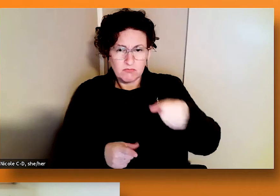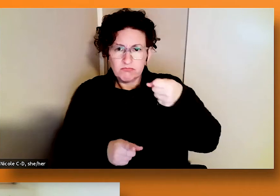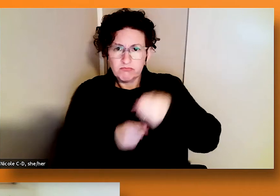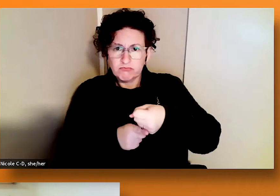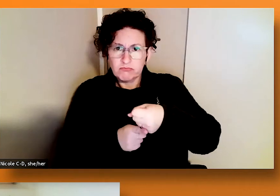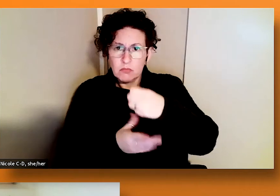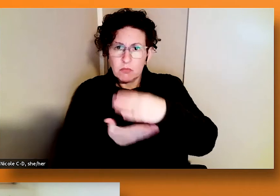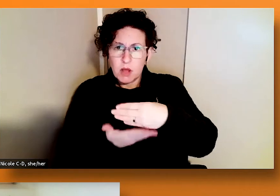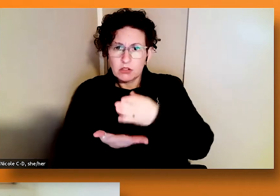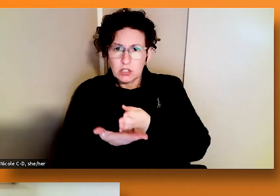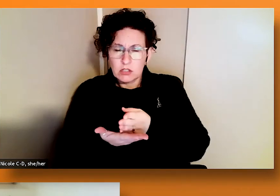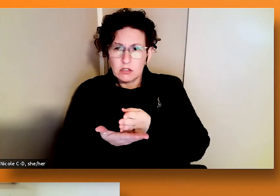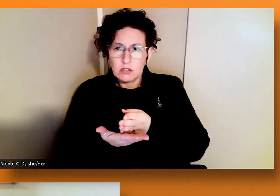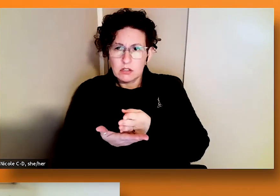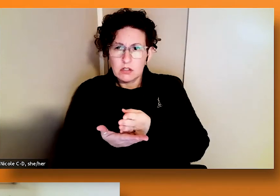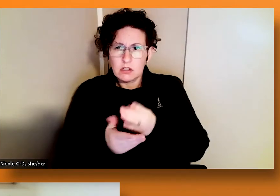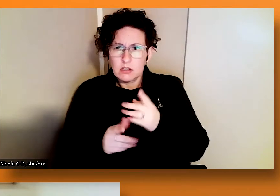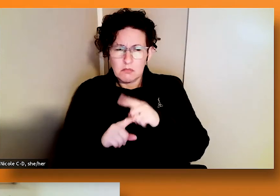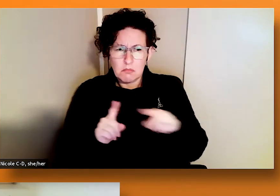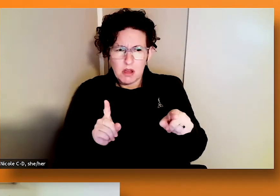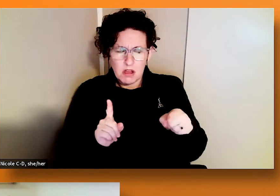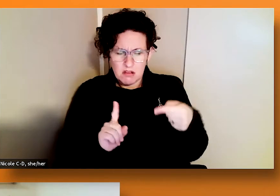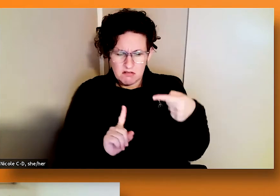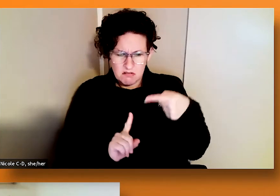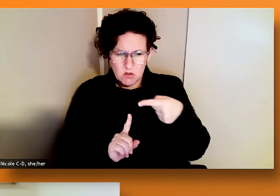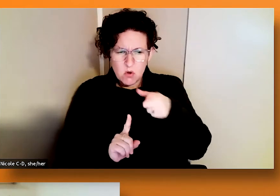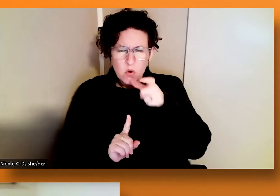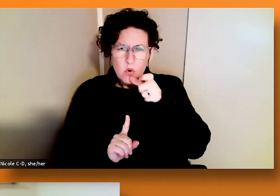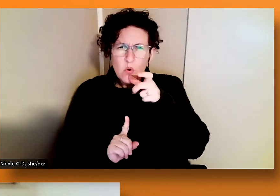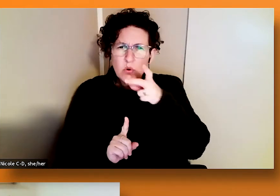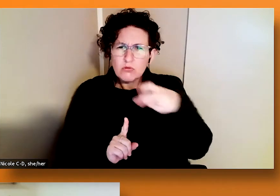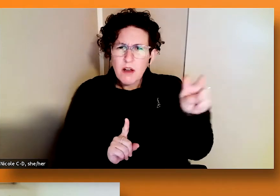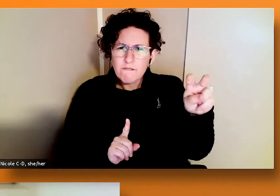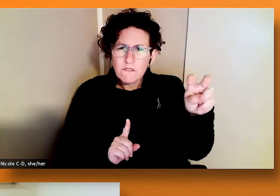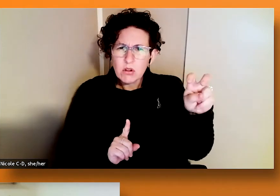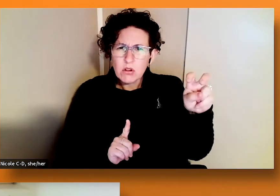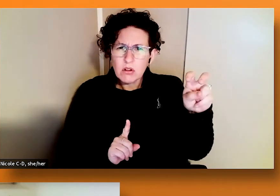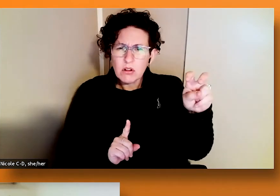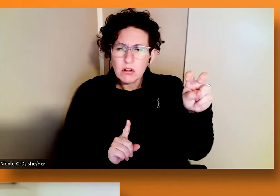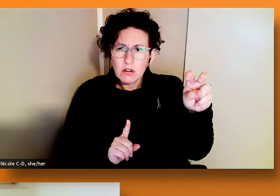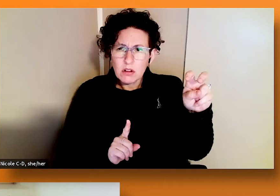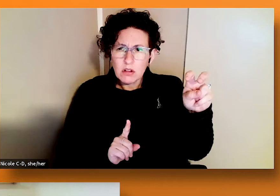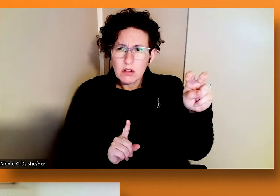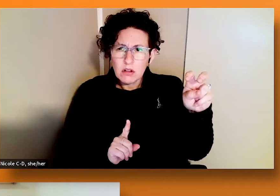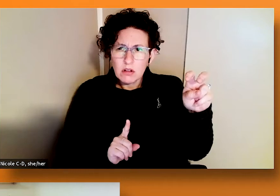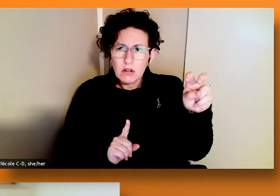"have hit the budget, but who was the traveler?